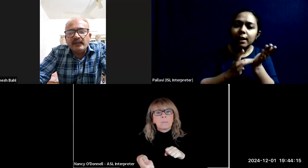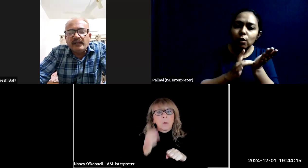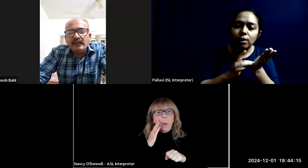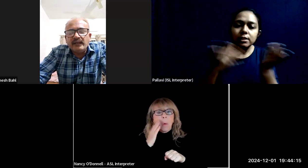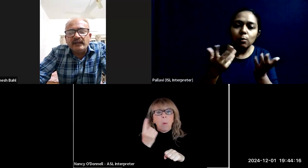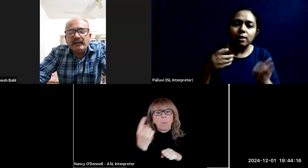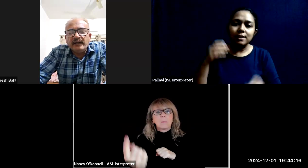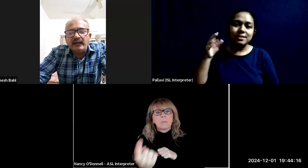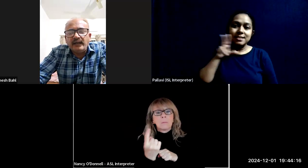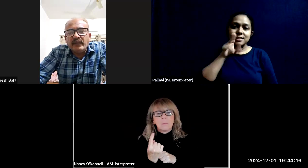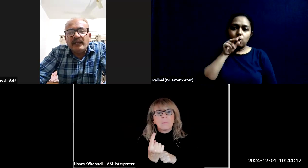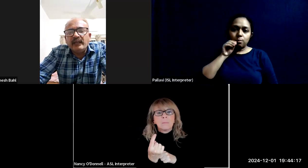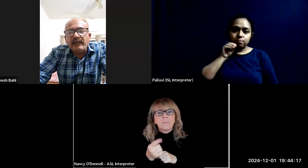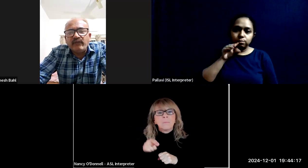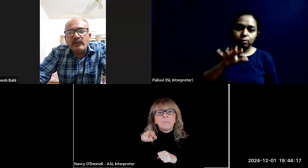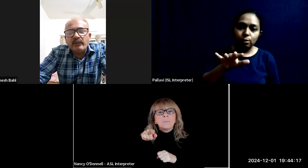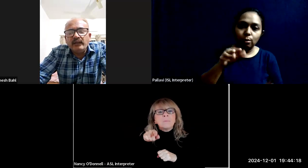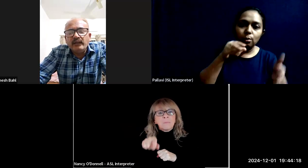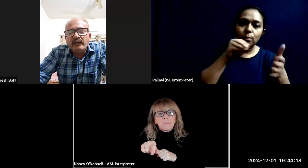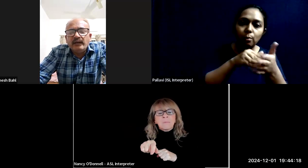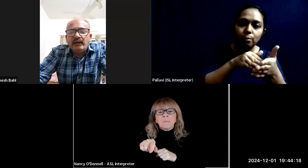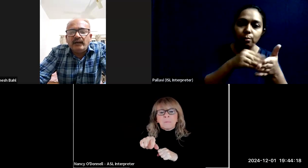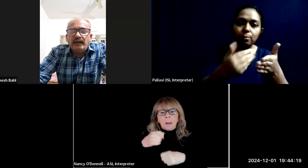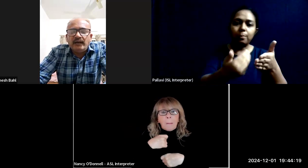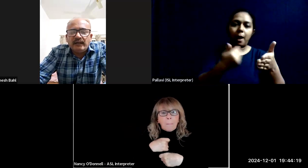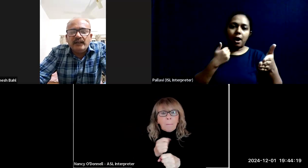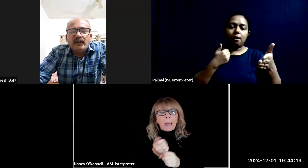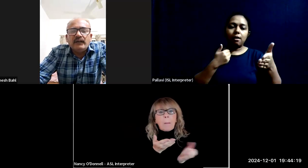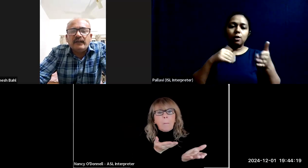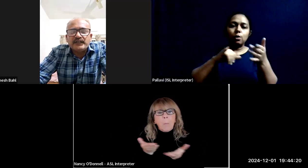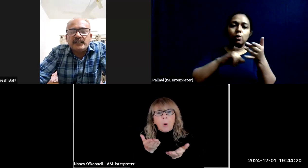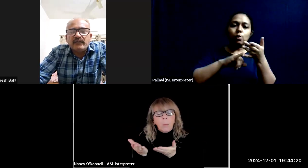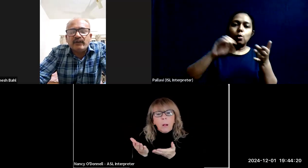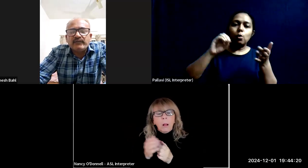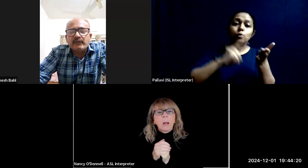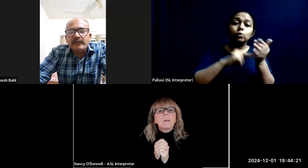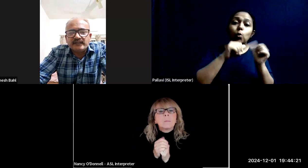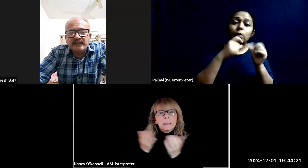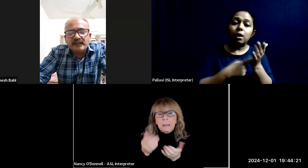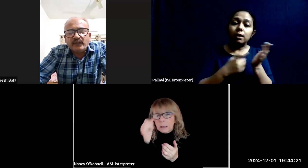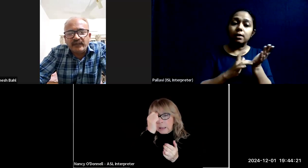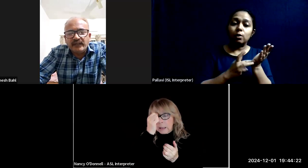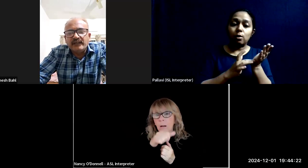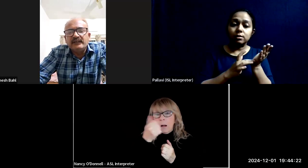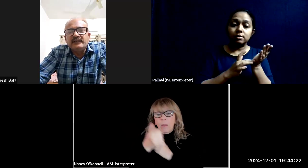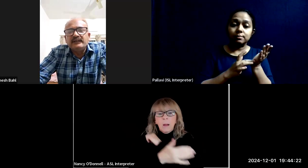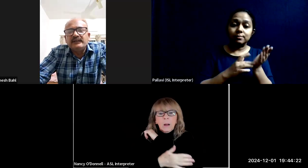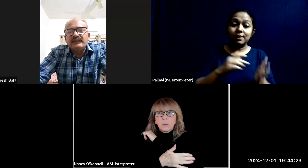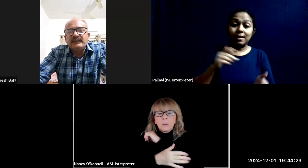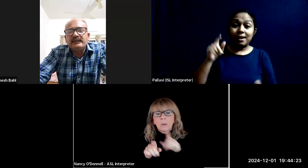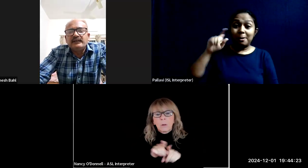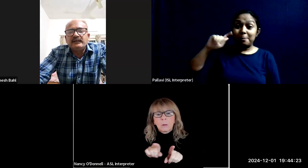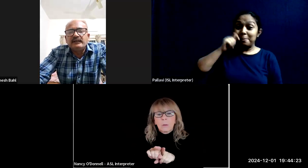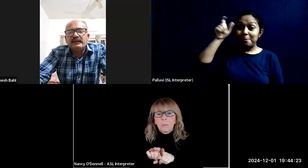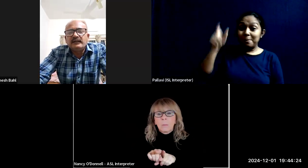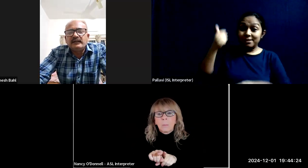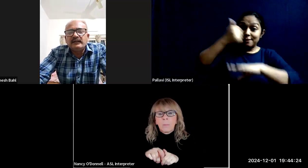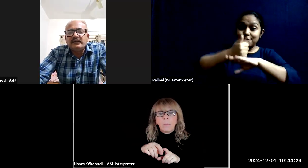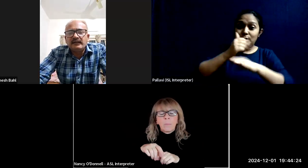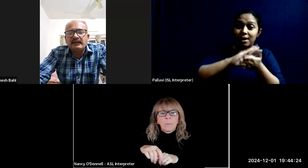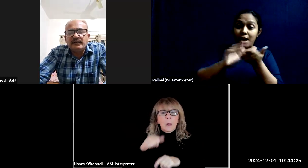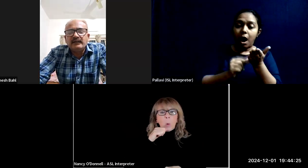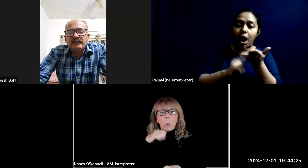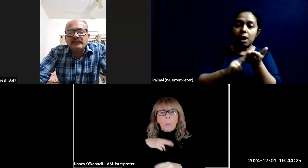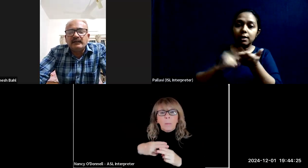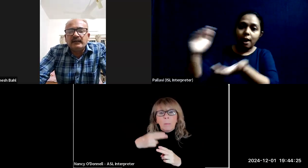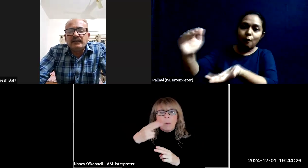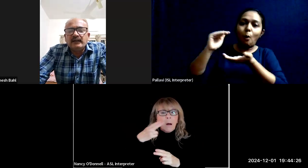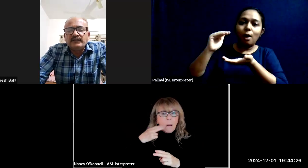in India and making it affordable, Hunny got a national award from President of India.